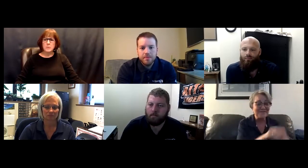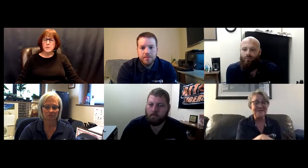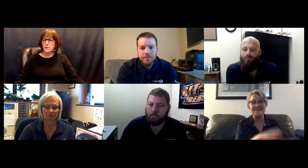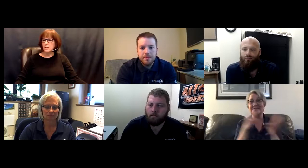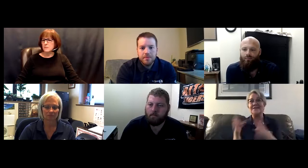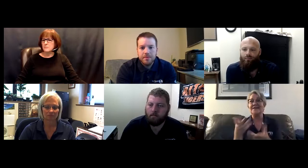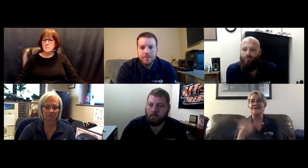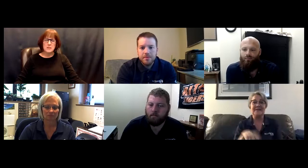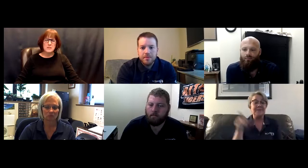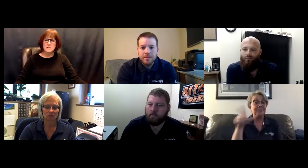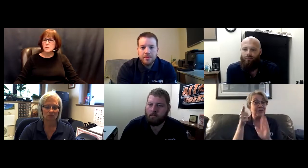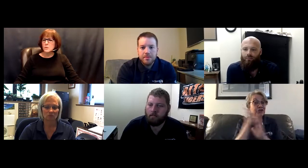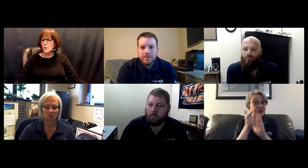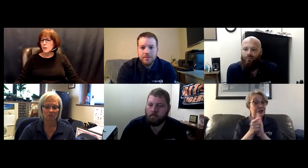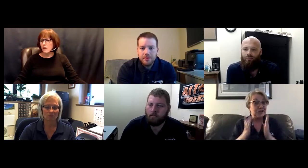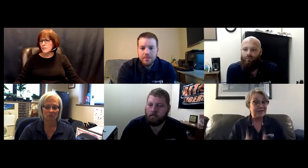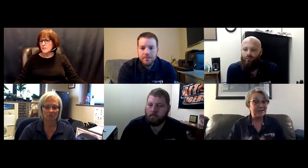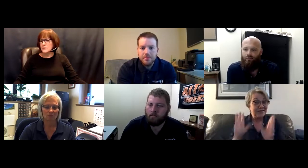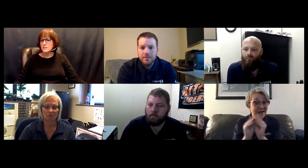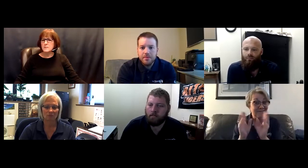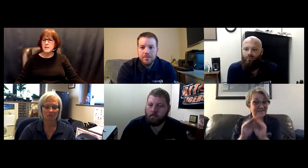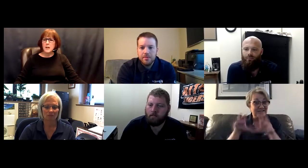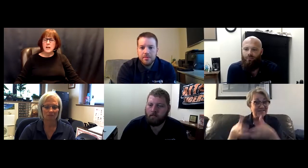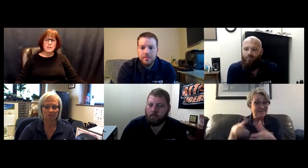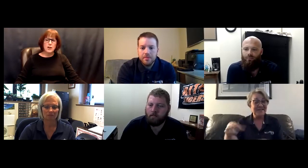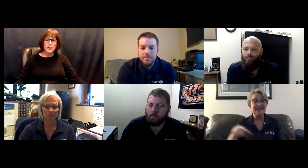That are at maybe social work conferences, attorney